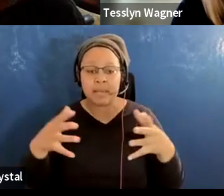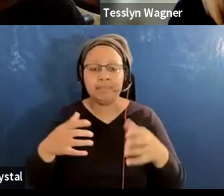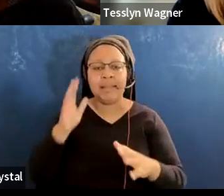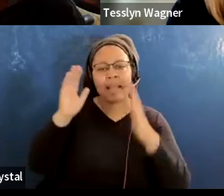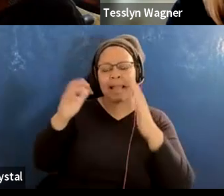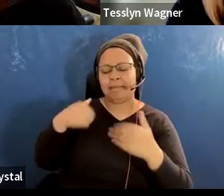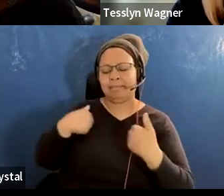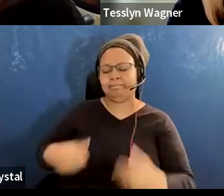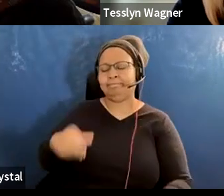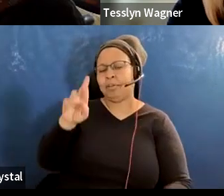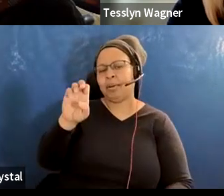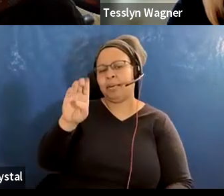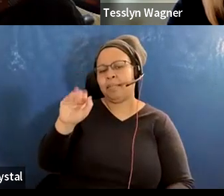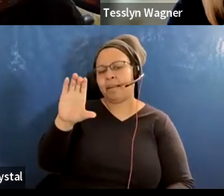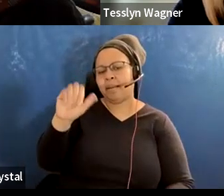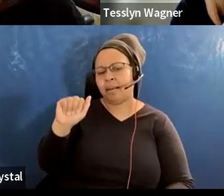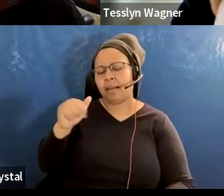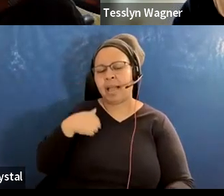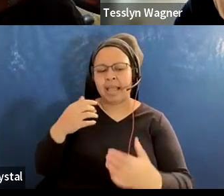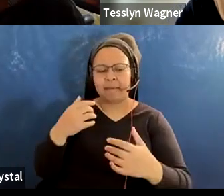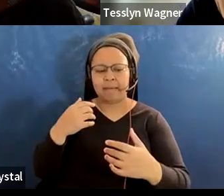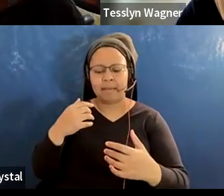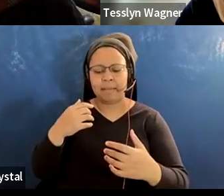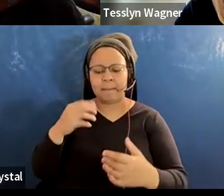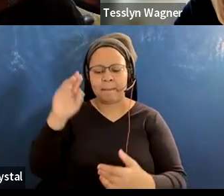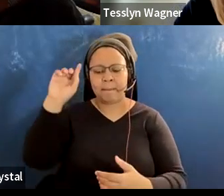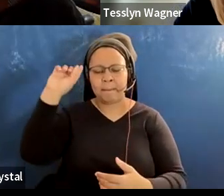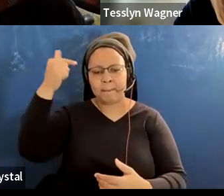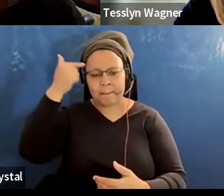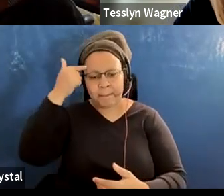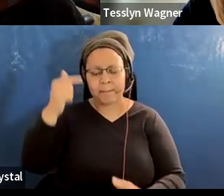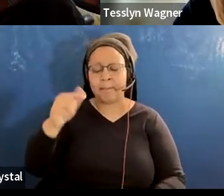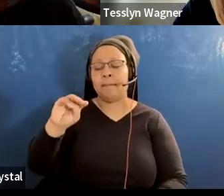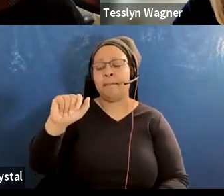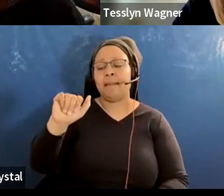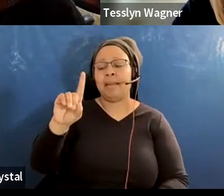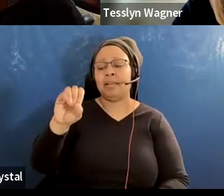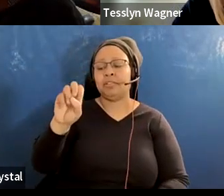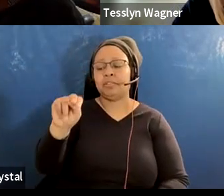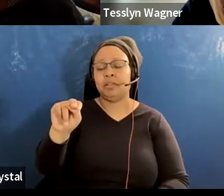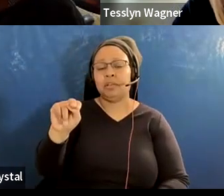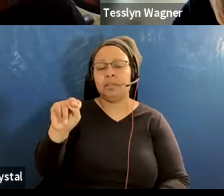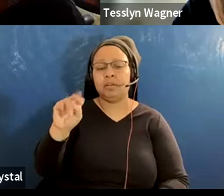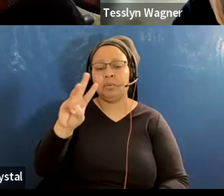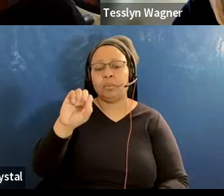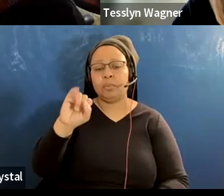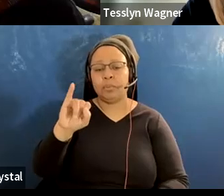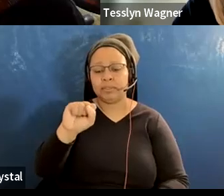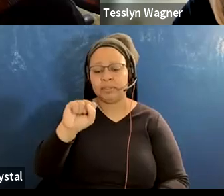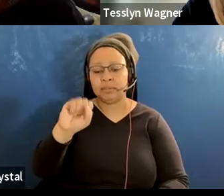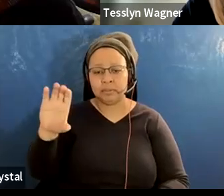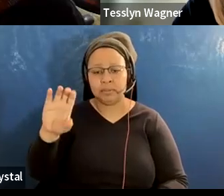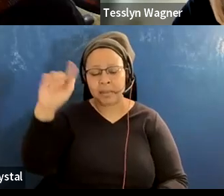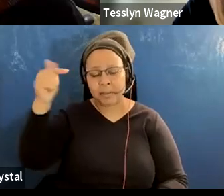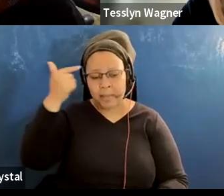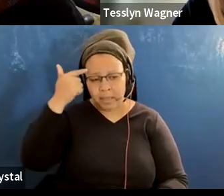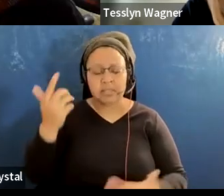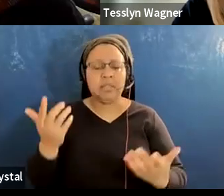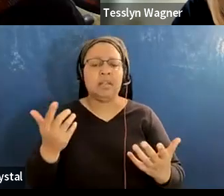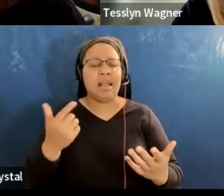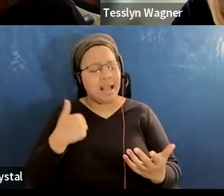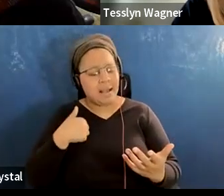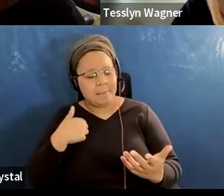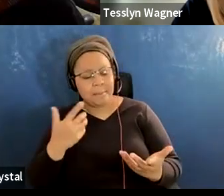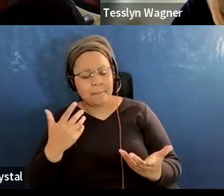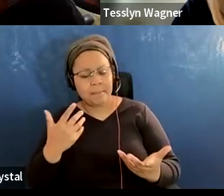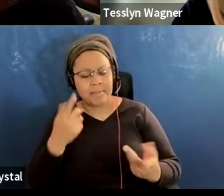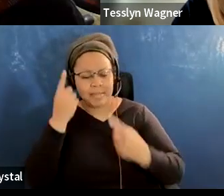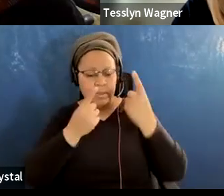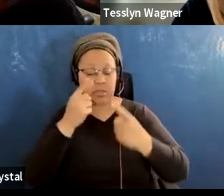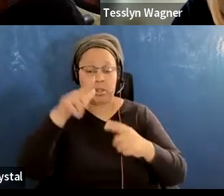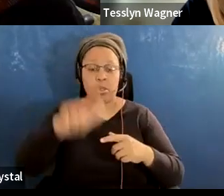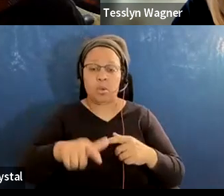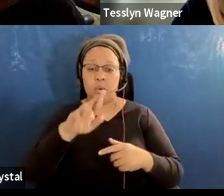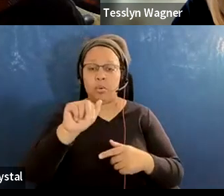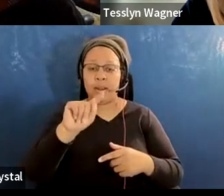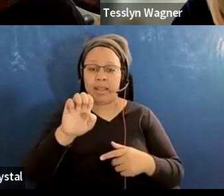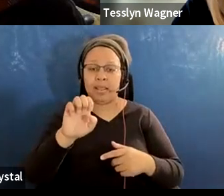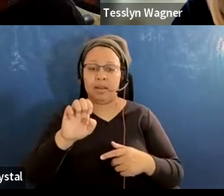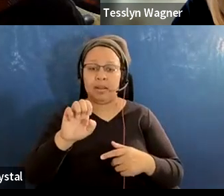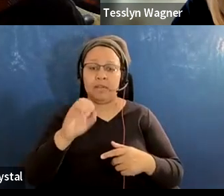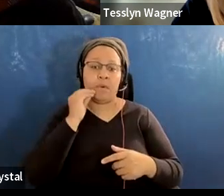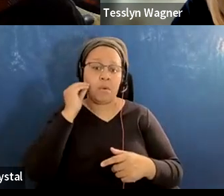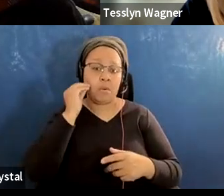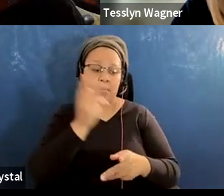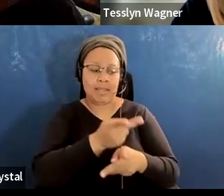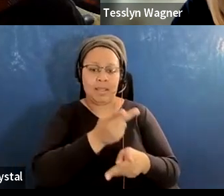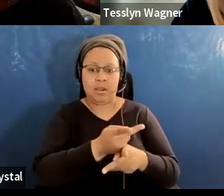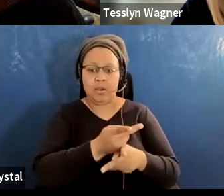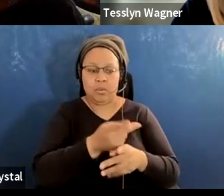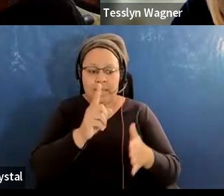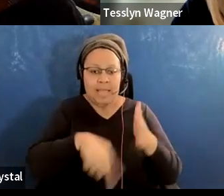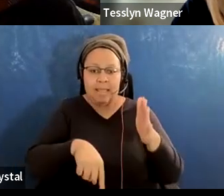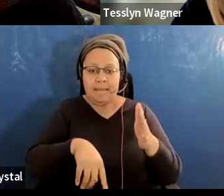Great. What other questions do folks have -- for those of you who are joining us to learn today, do you have questions about starting a program or expanding your programs?